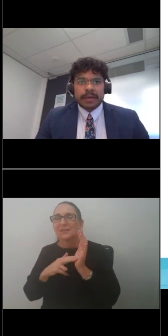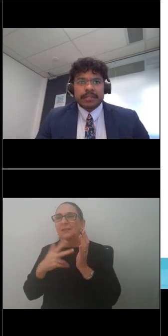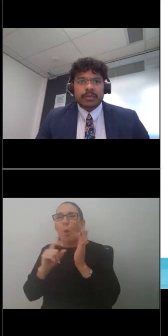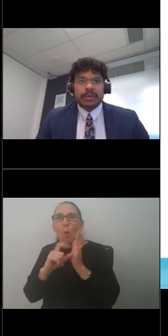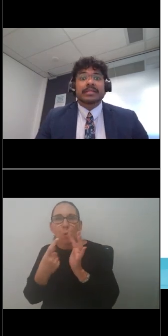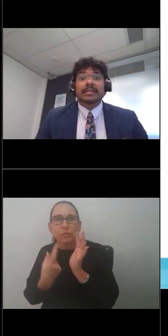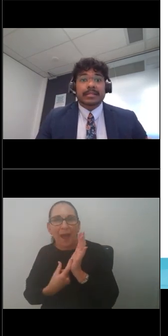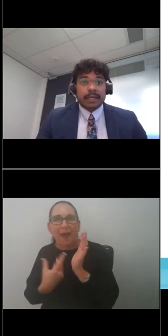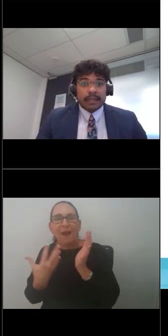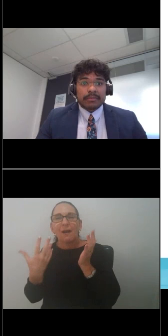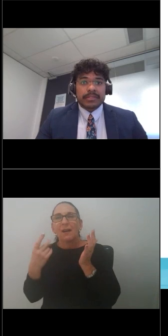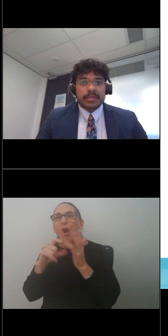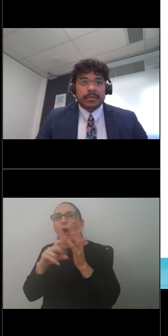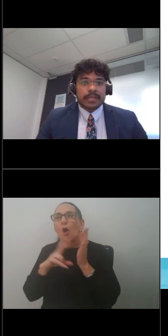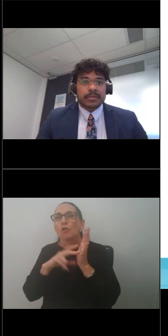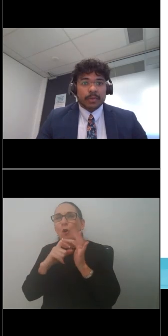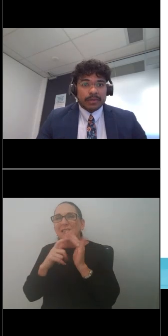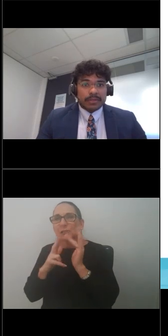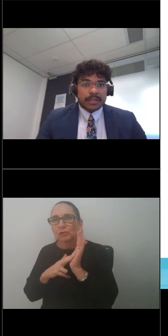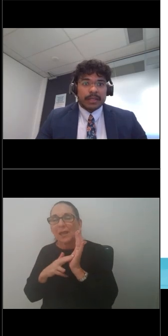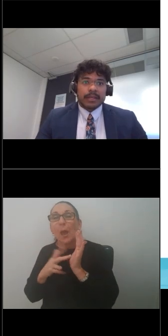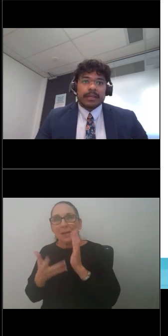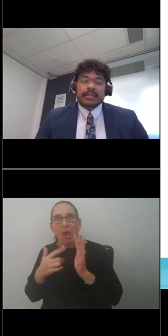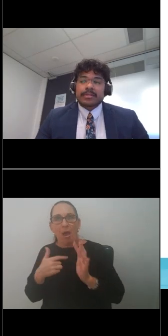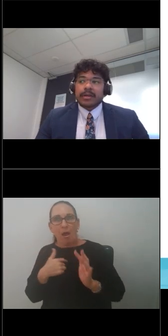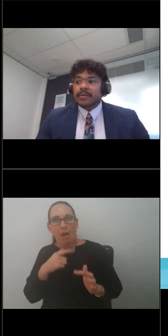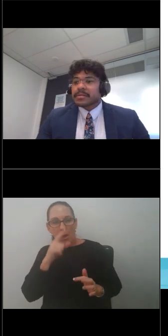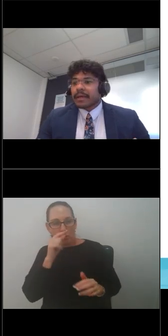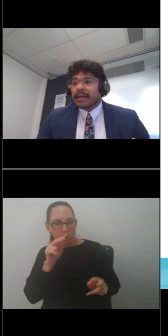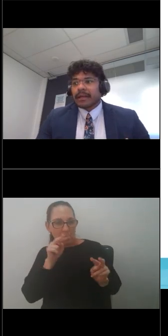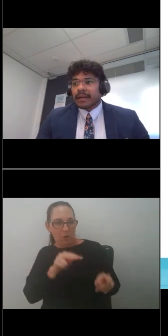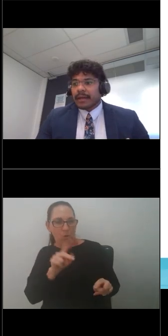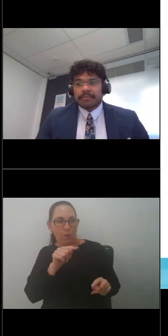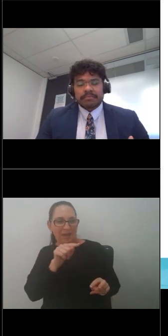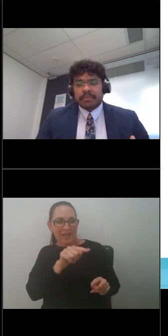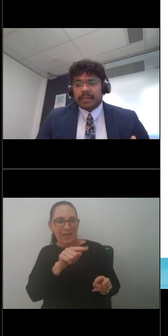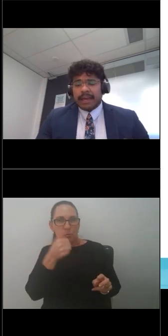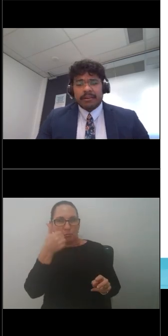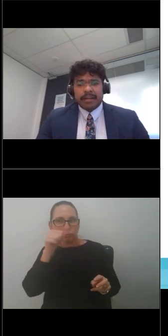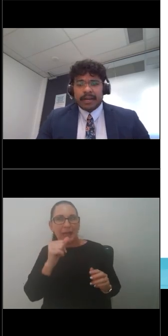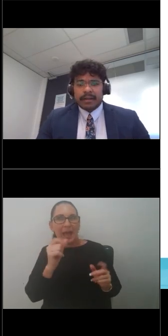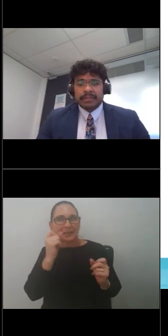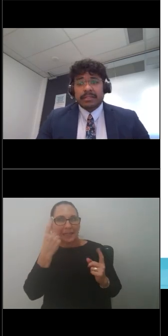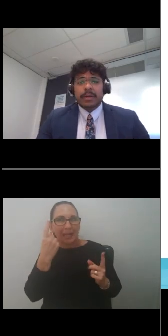space what his understanding of the situation was so that was about a a hour and a half nearly 2